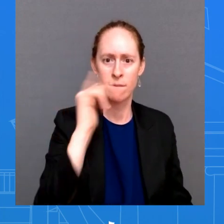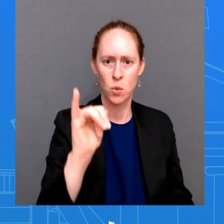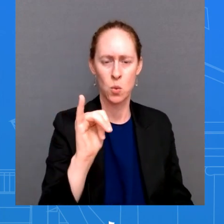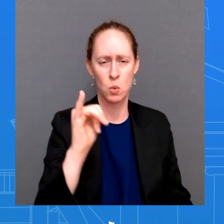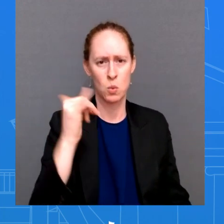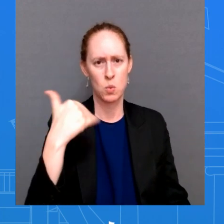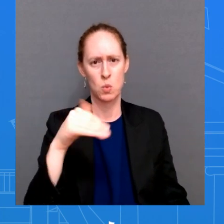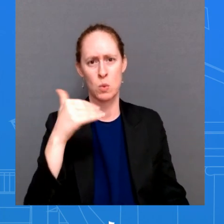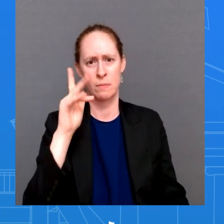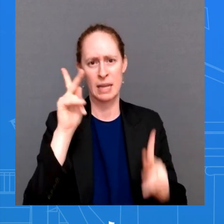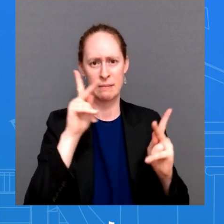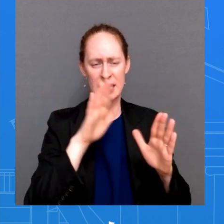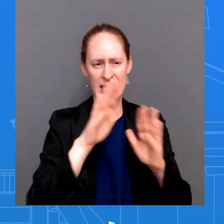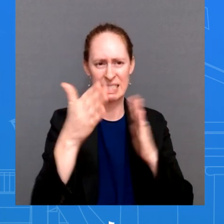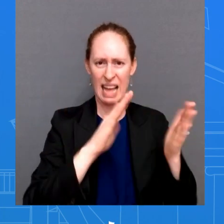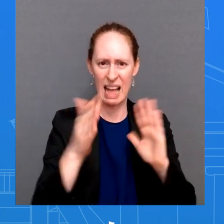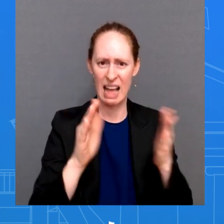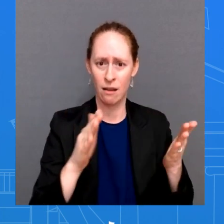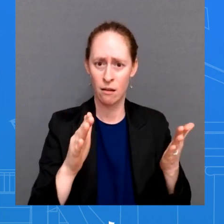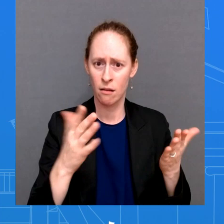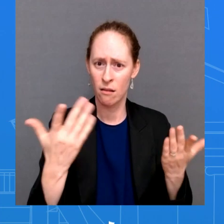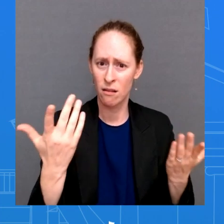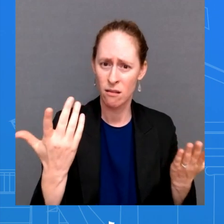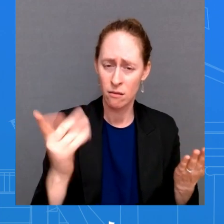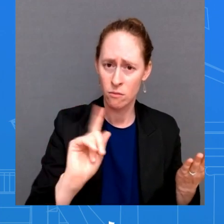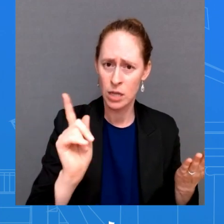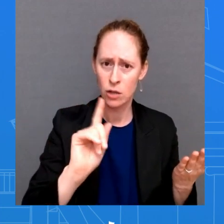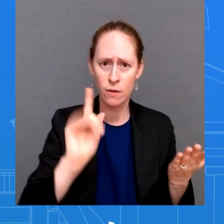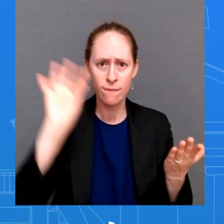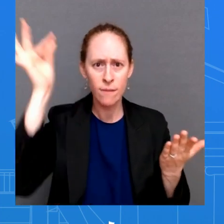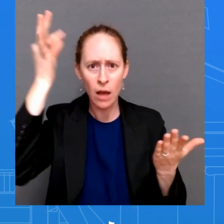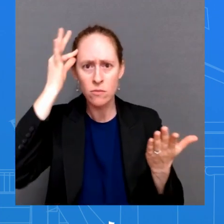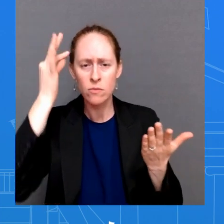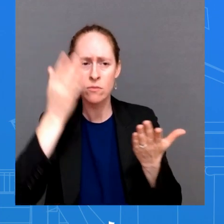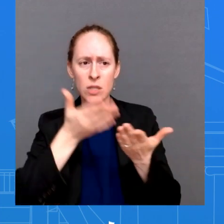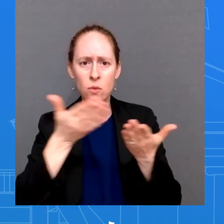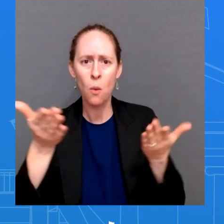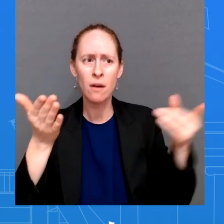Ms. Jean-Pierre: Yeah, so we have been in touch with state and local officials in California.